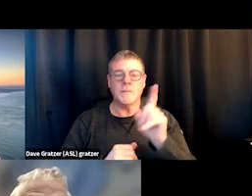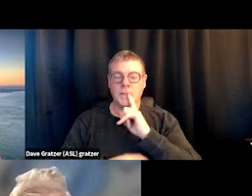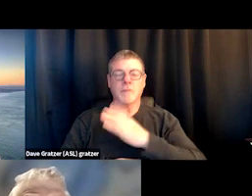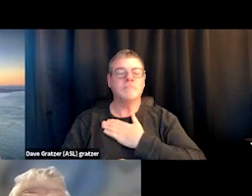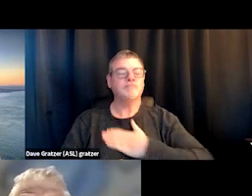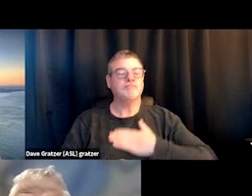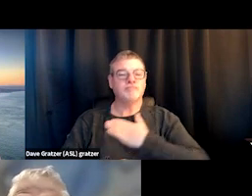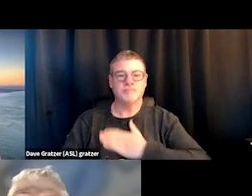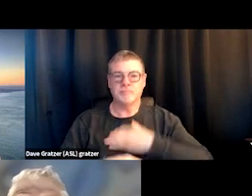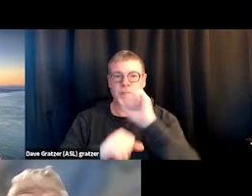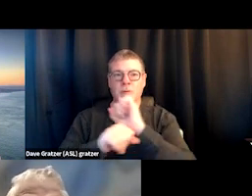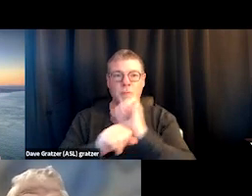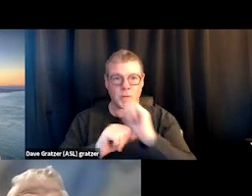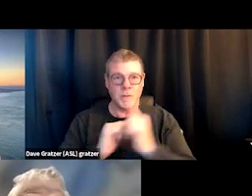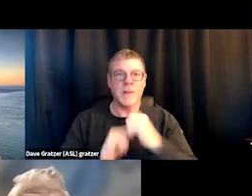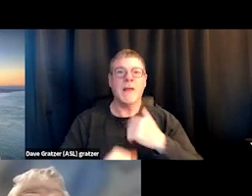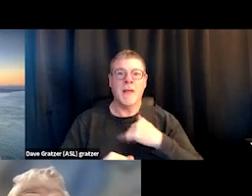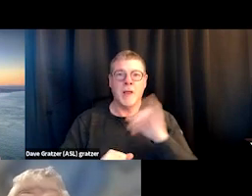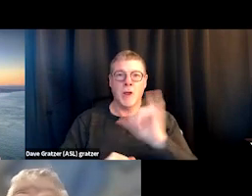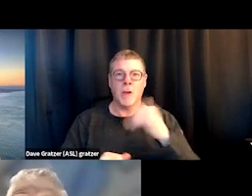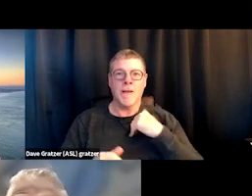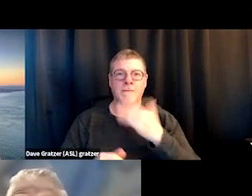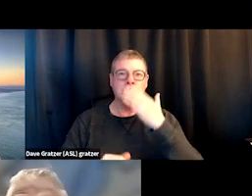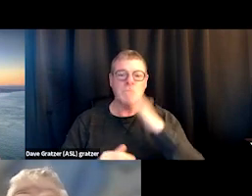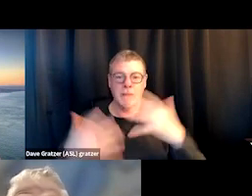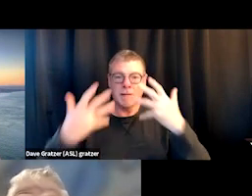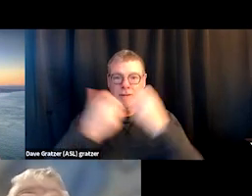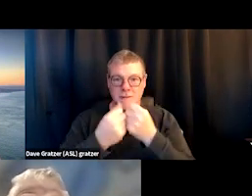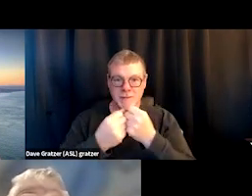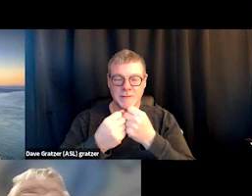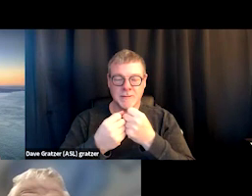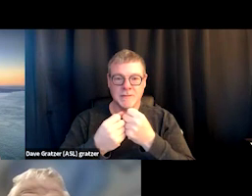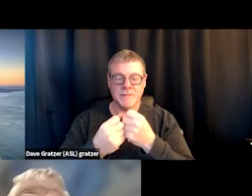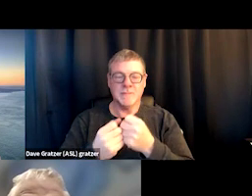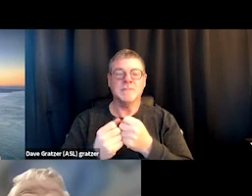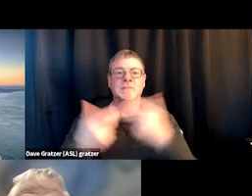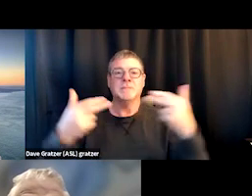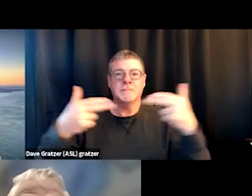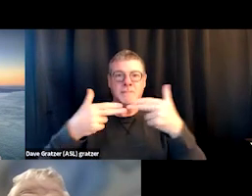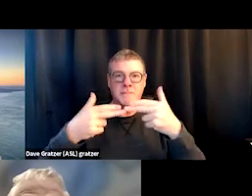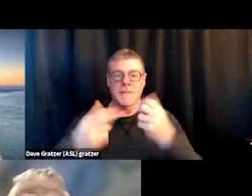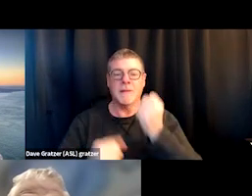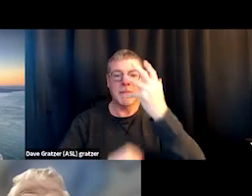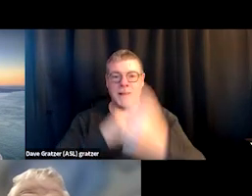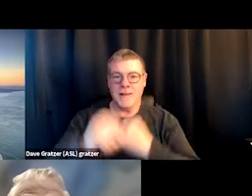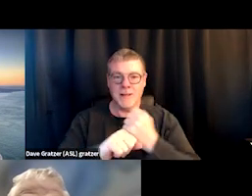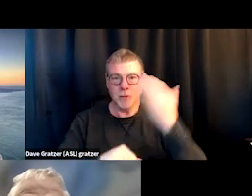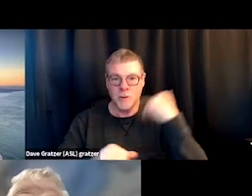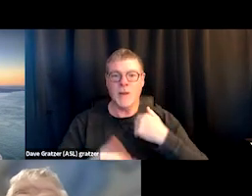I also had a very, very bad head-on car accident, you know, many years ago when I was in college,